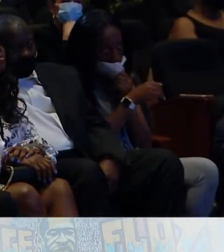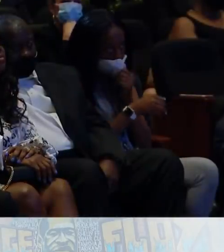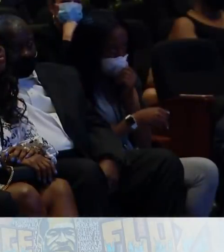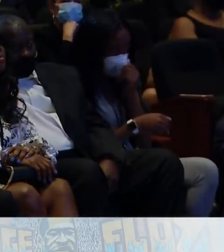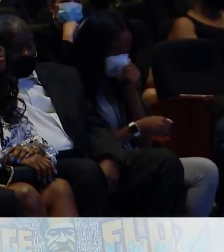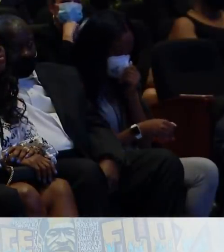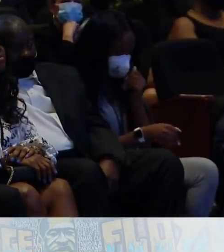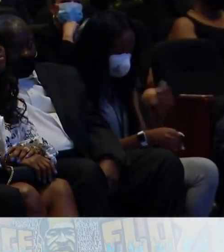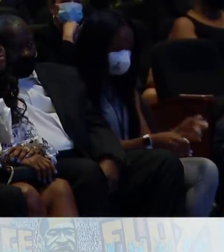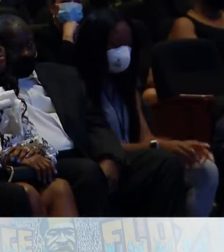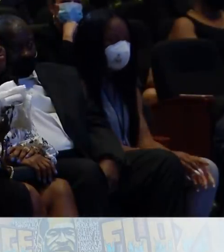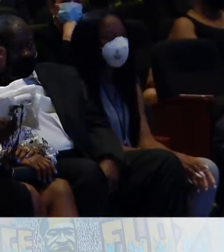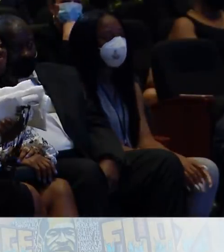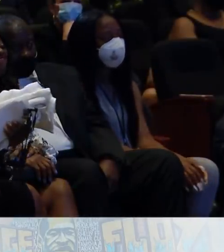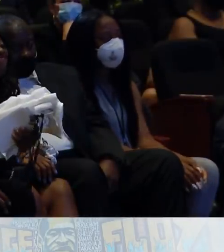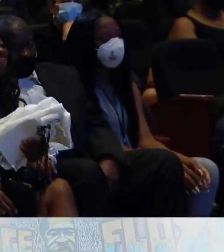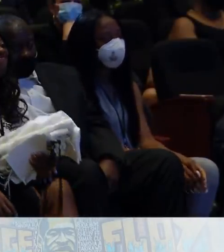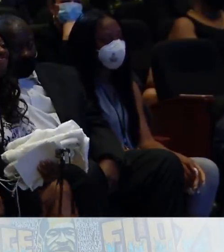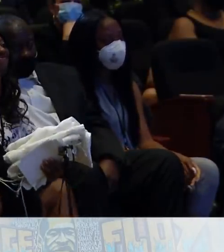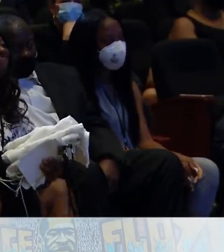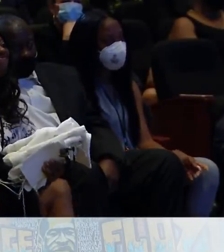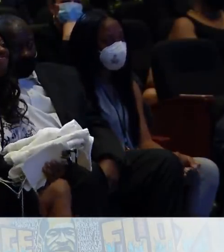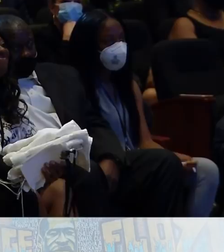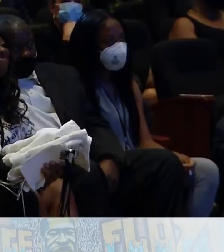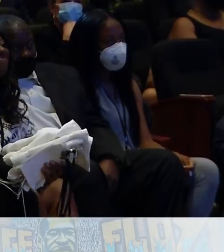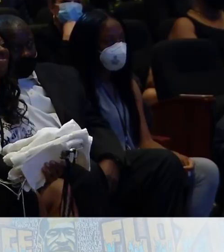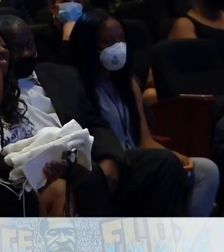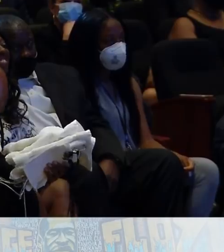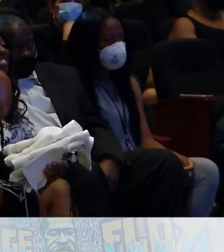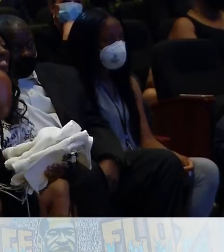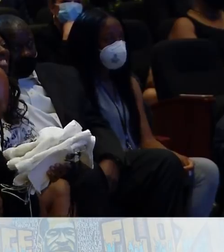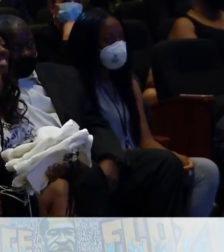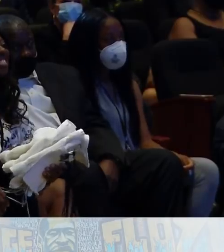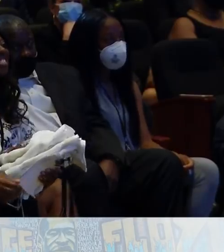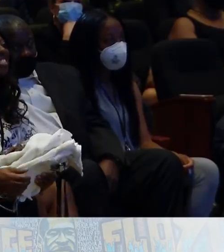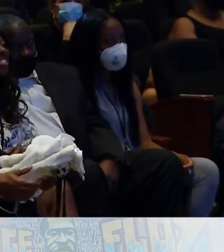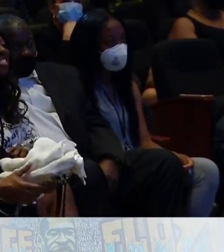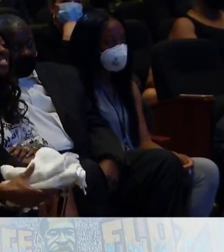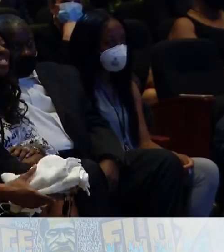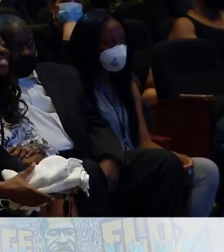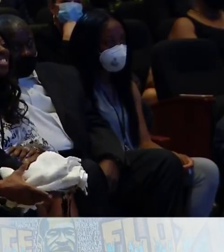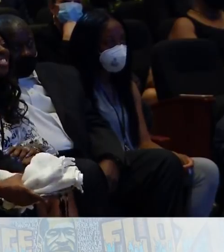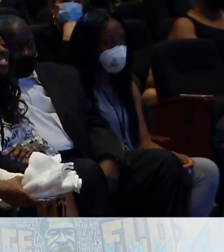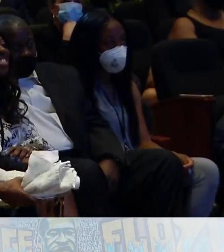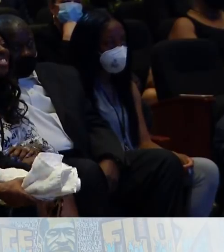I REMEMBER NIGHTS WHEN THE DAY BEFORE SCHOOL WE DIDN'T HAVE A